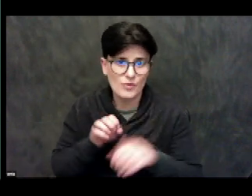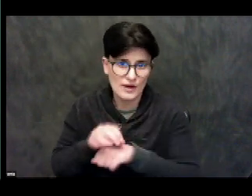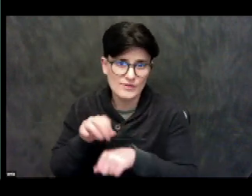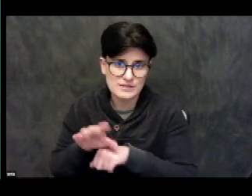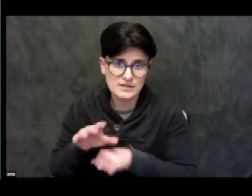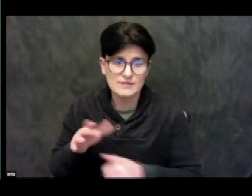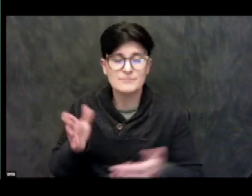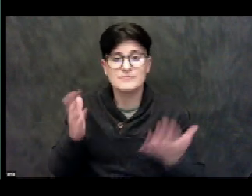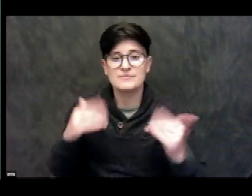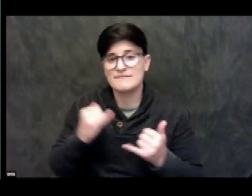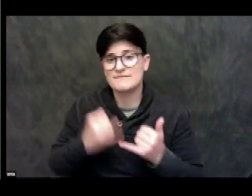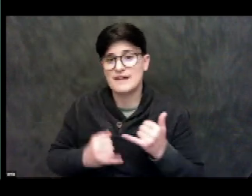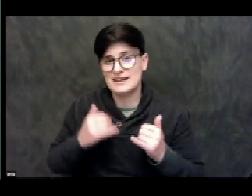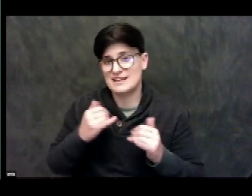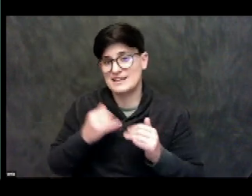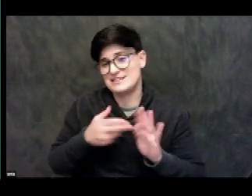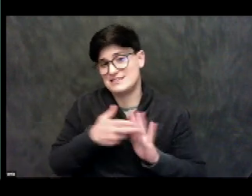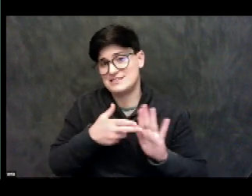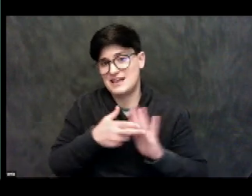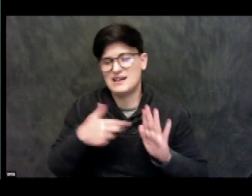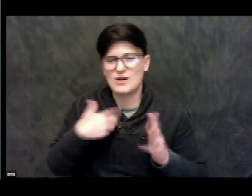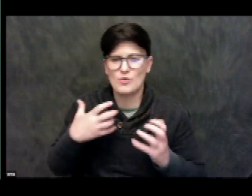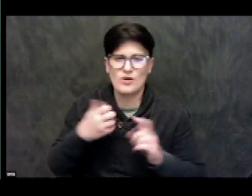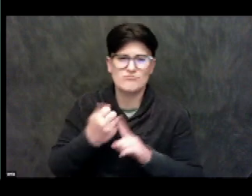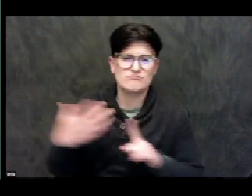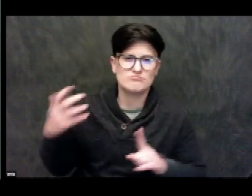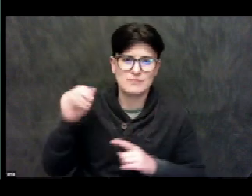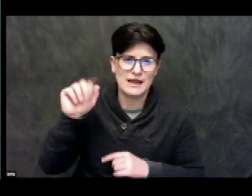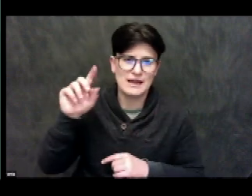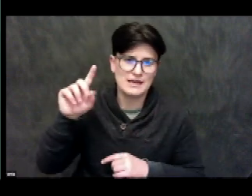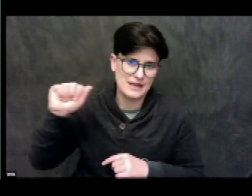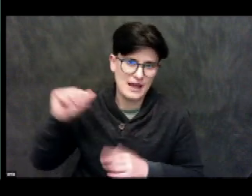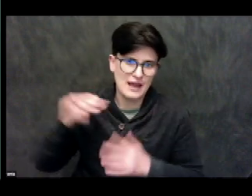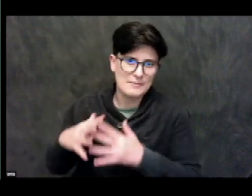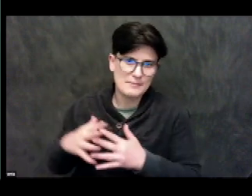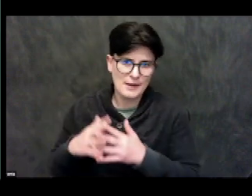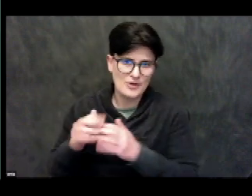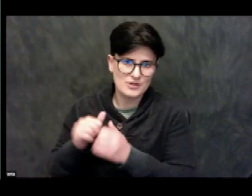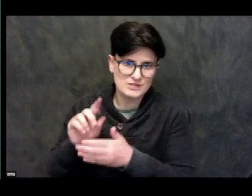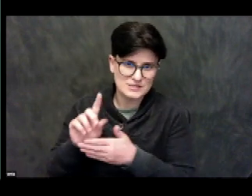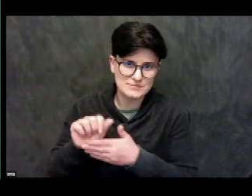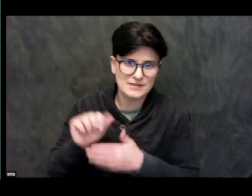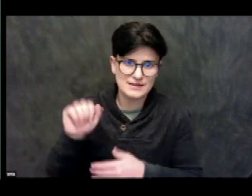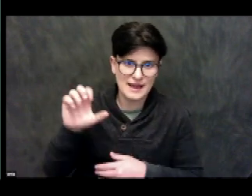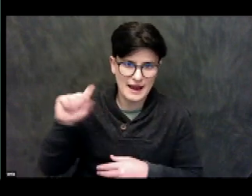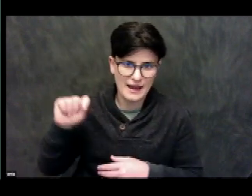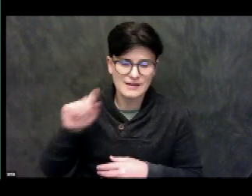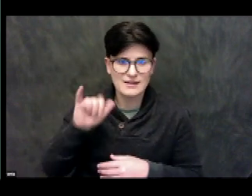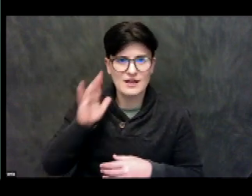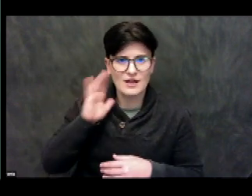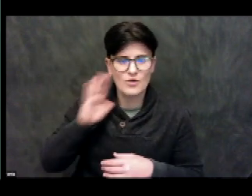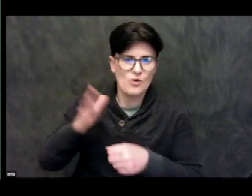I just want to talk about the American With Disabilities Act. It covers the care that needs to be provided